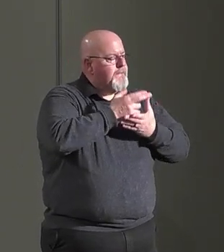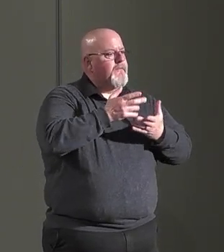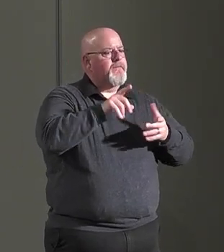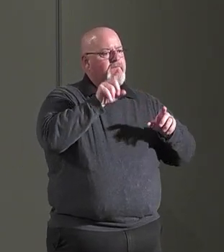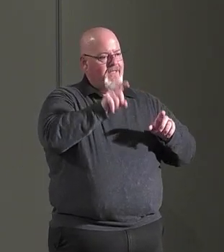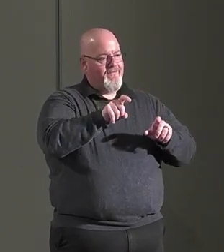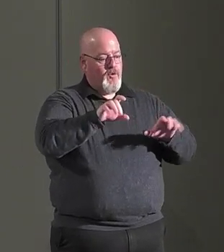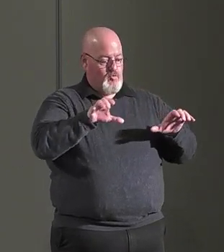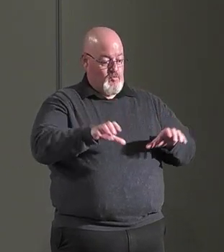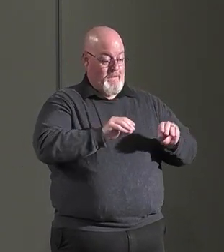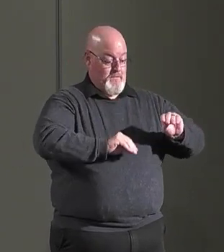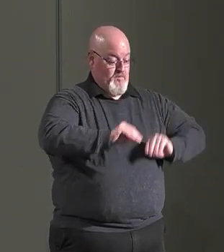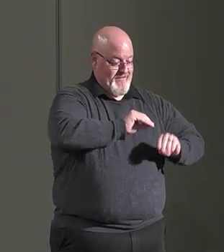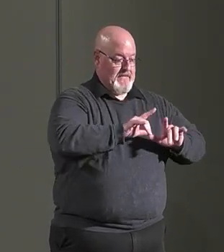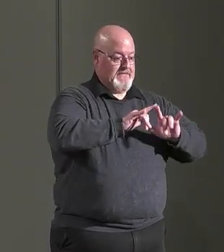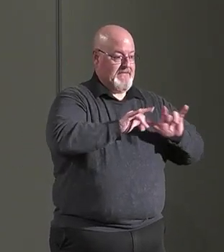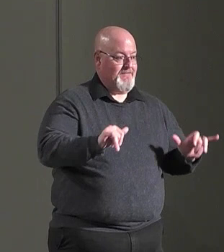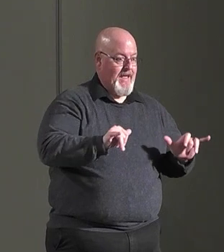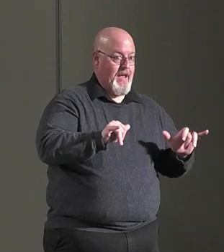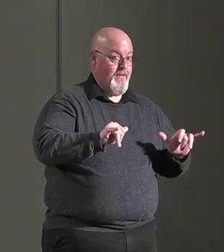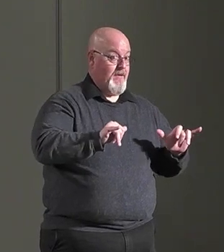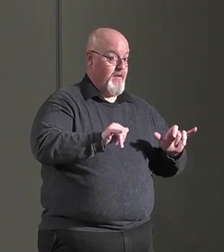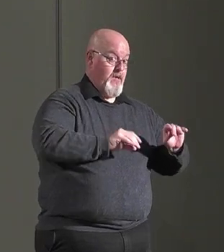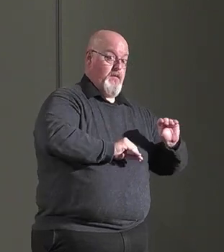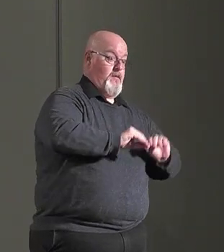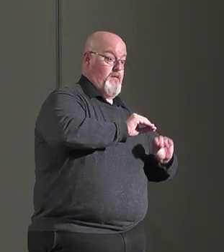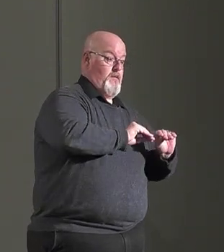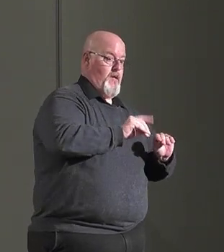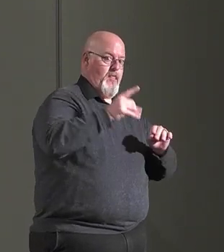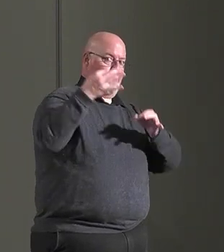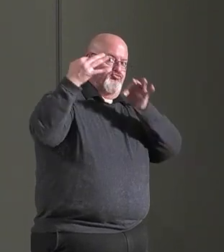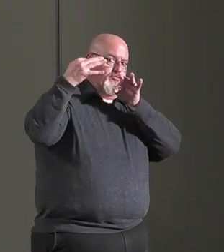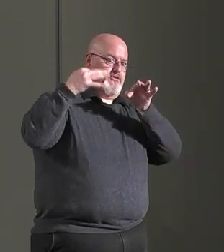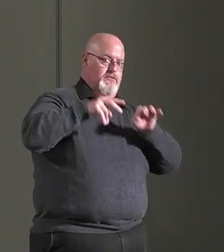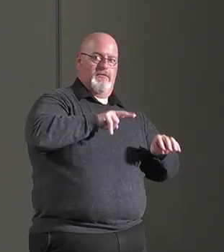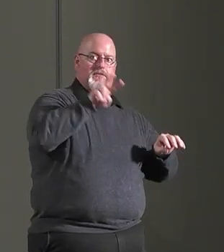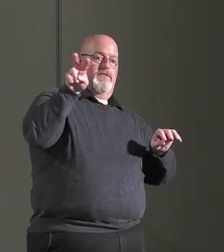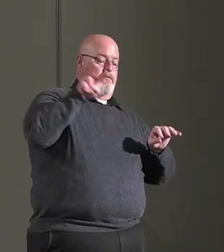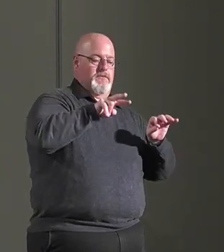and do a movement at the same time they are getting the instructions. So, sometimes, splitting